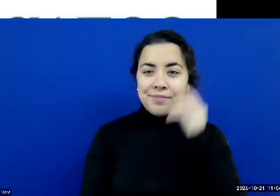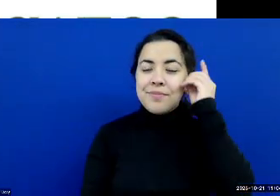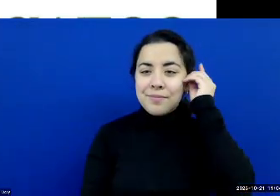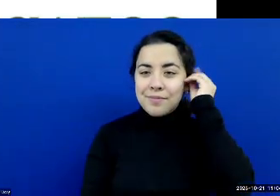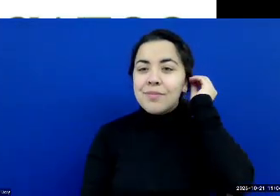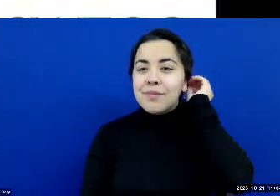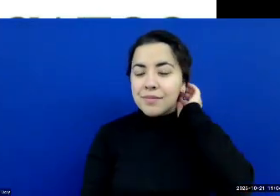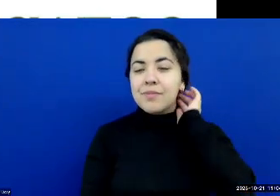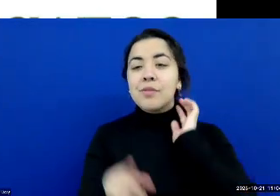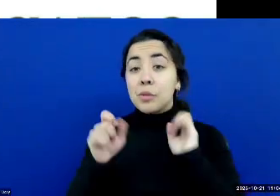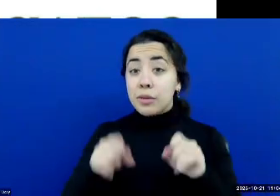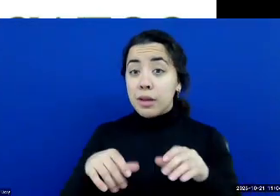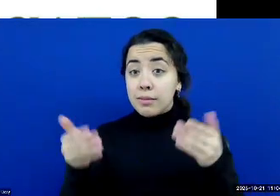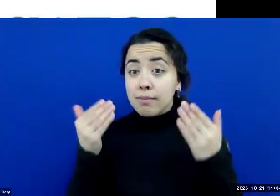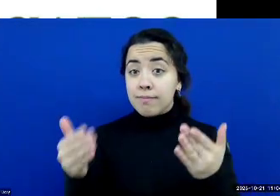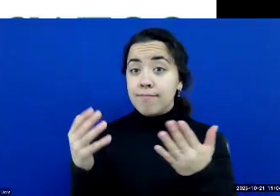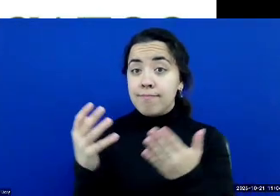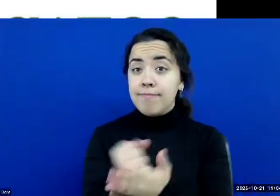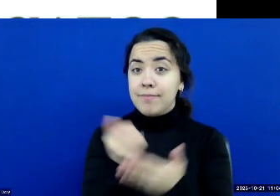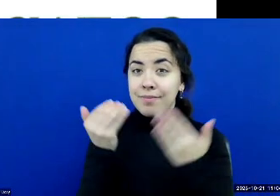Kathleen DeForest: That you can put into place immediately.